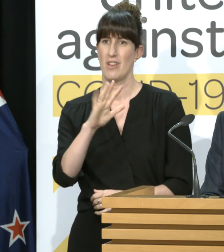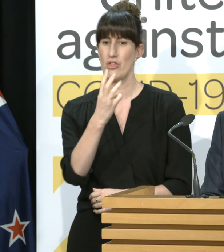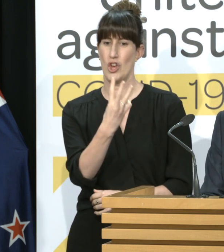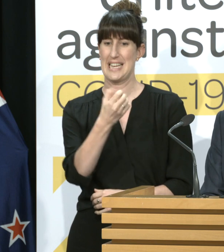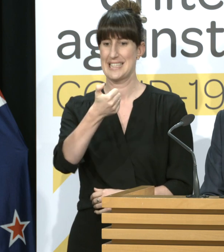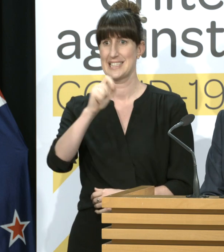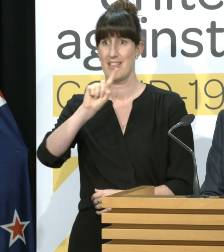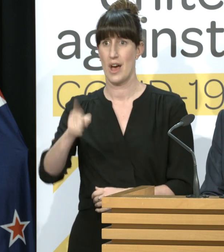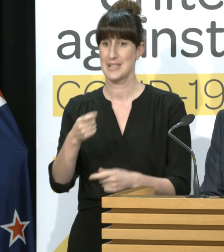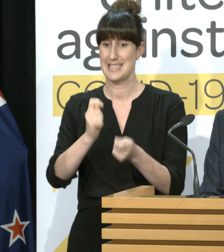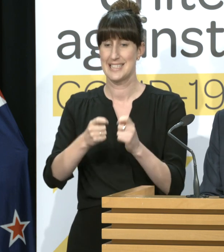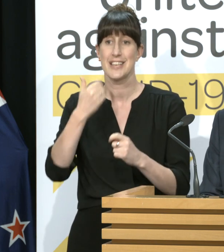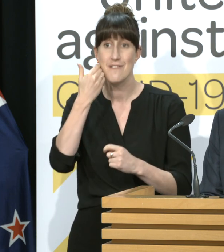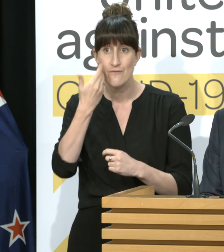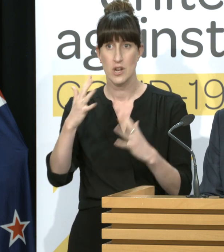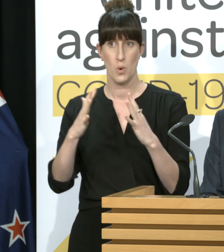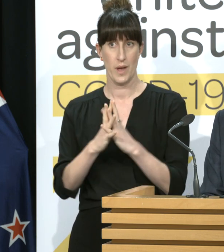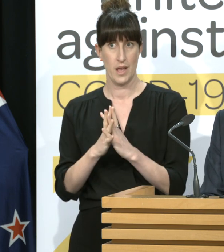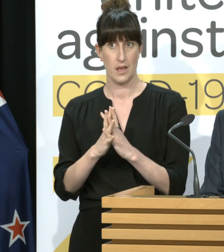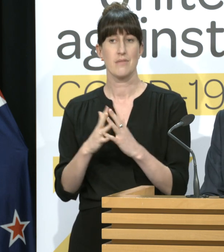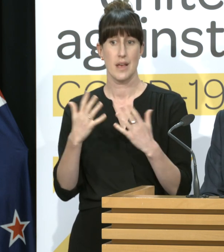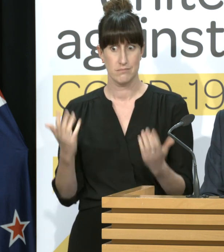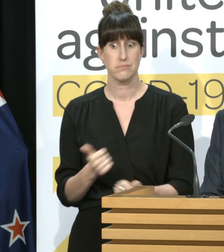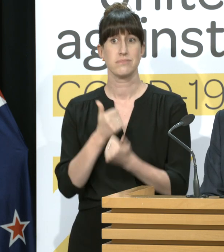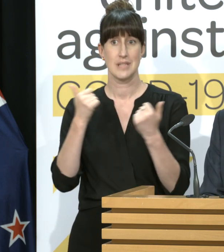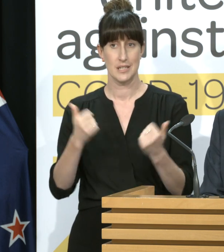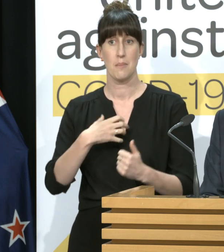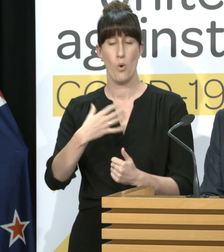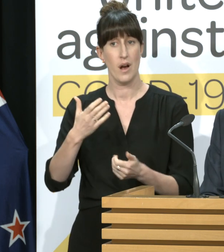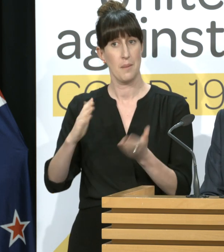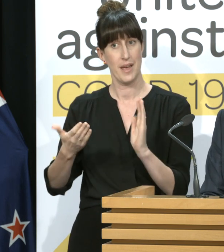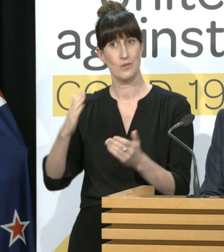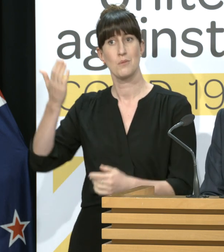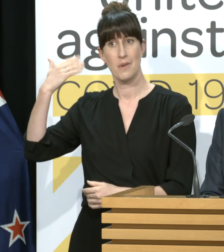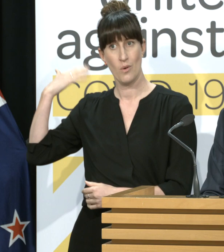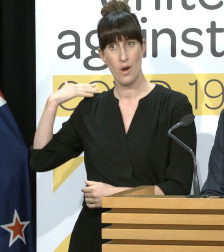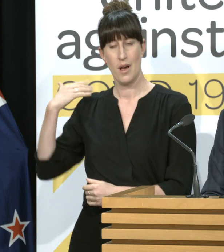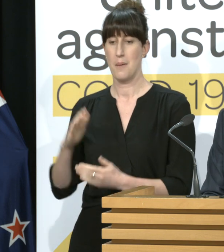which is a significant advance on where we have been before. And it puts us amongst the highest countries